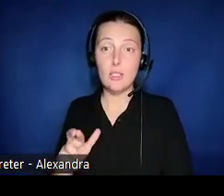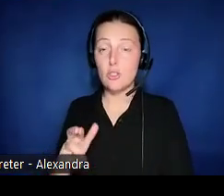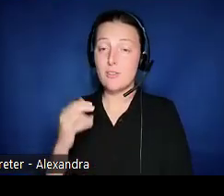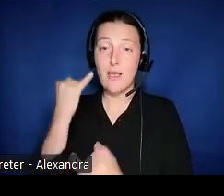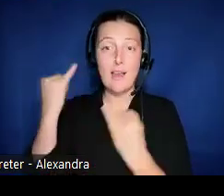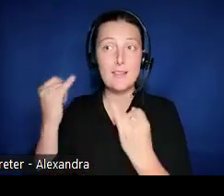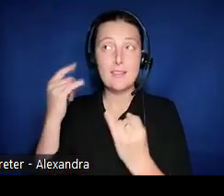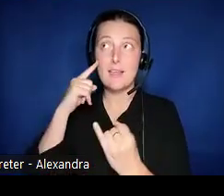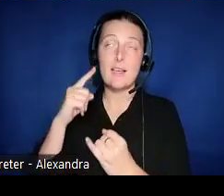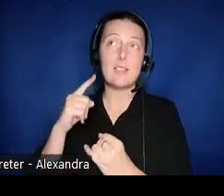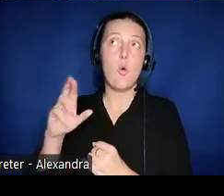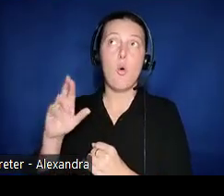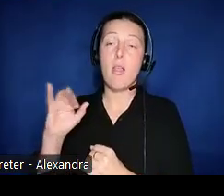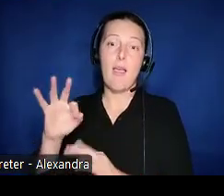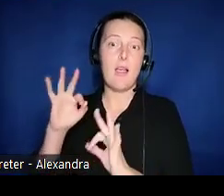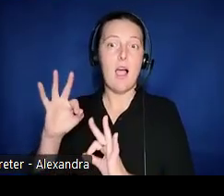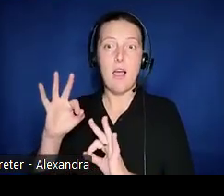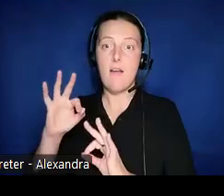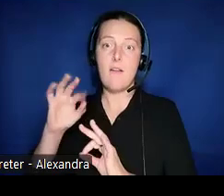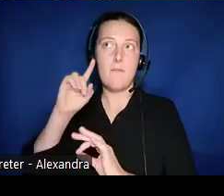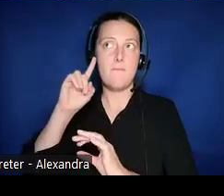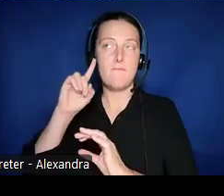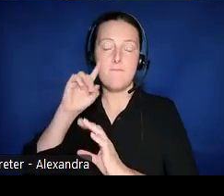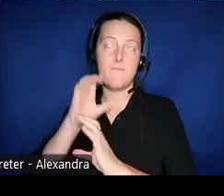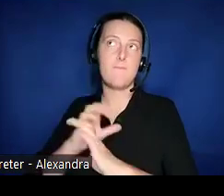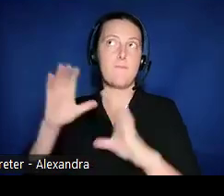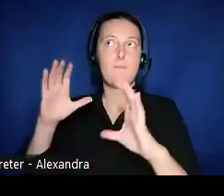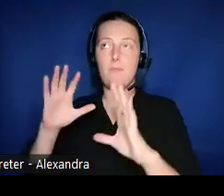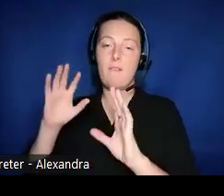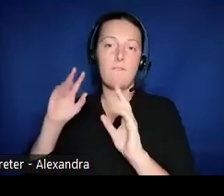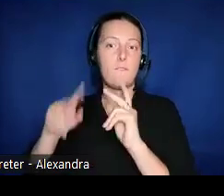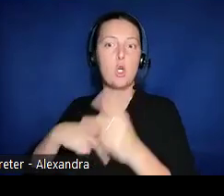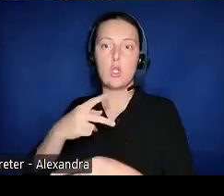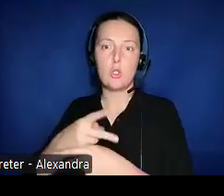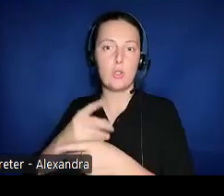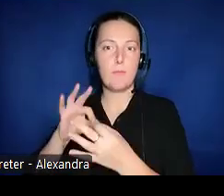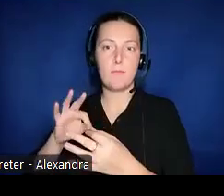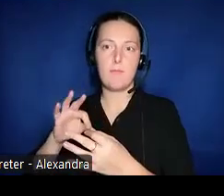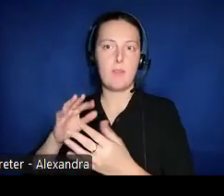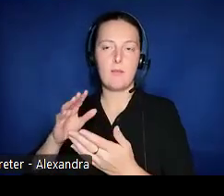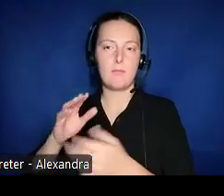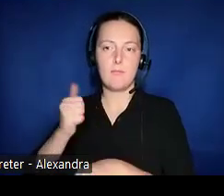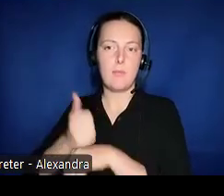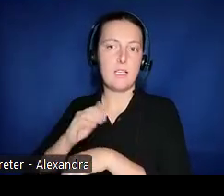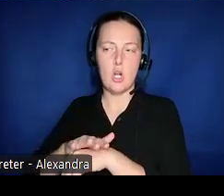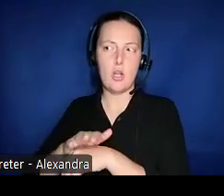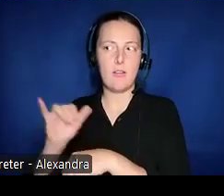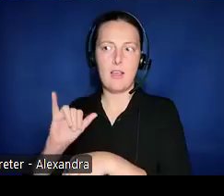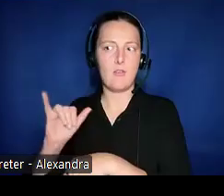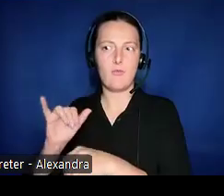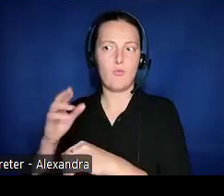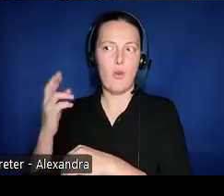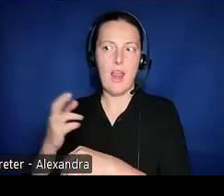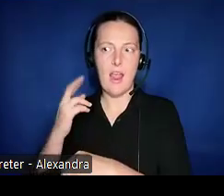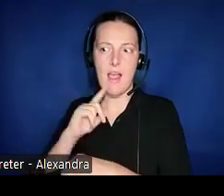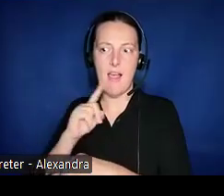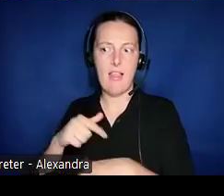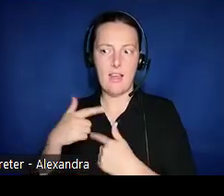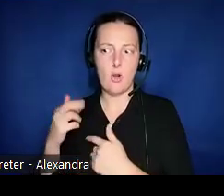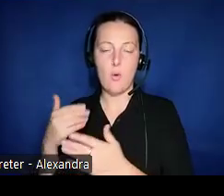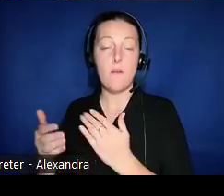you know based on morality or whatever. I mean how much of the mean really is in the DSM and how in